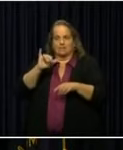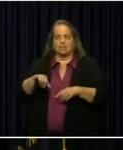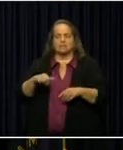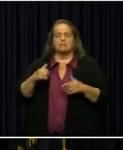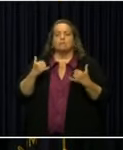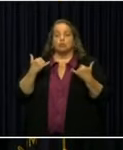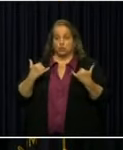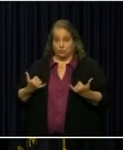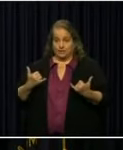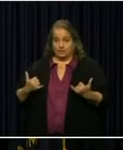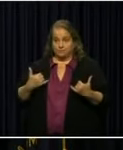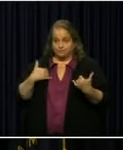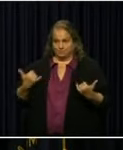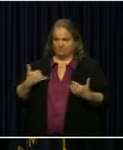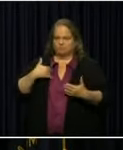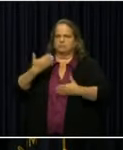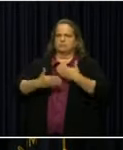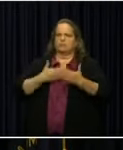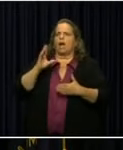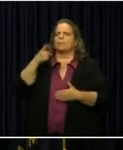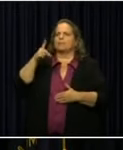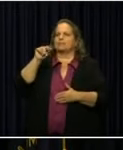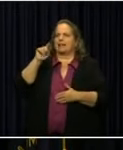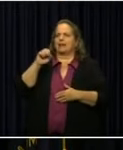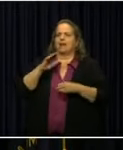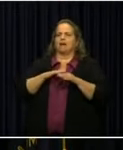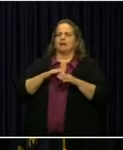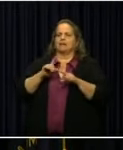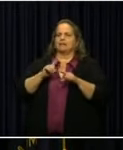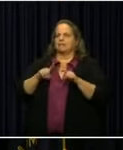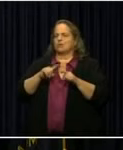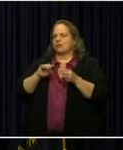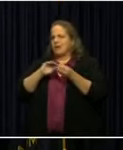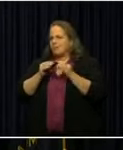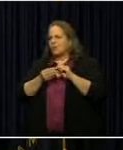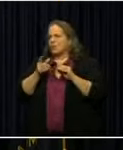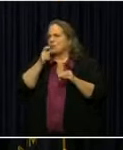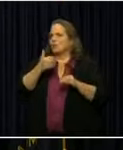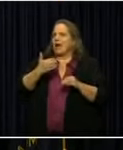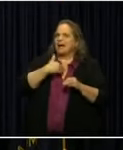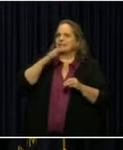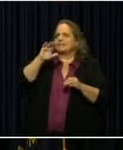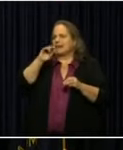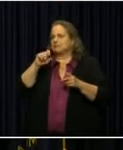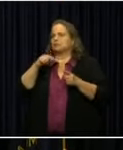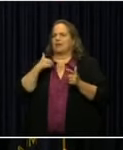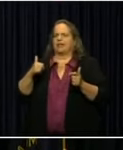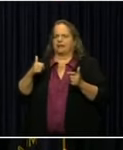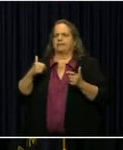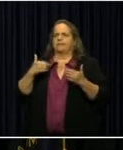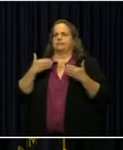TURNAROUND, ONE LAB MIGHT HAVE A 48-HOUR TURNAROUND AND THE OTHER ONE IS TEN DAYS OLD.